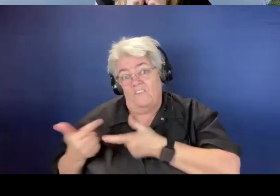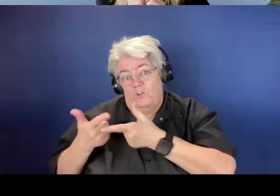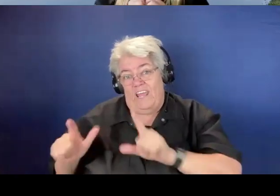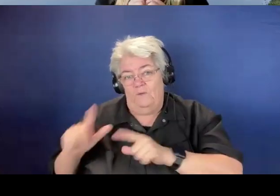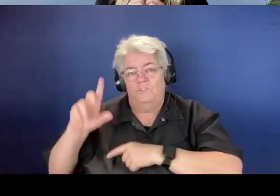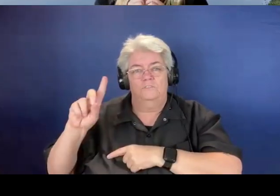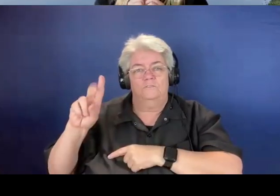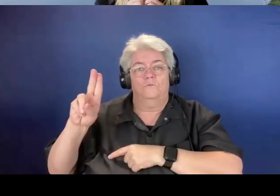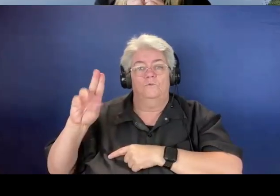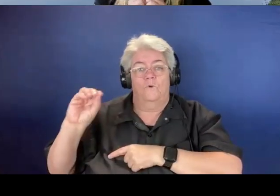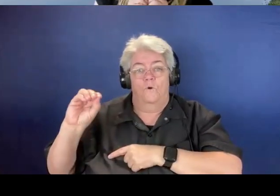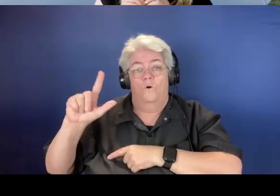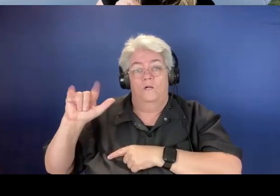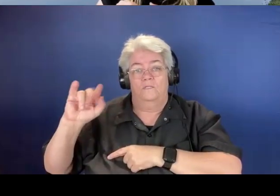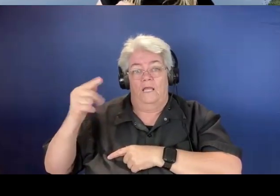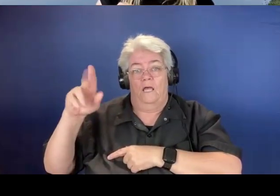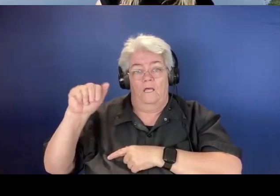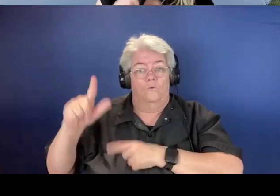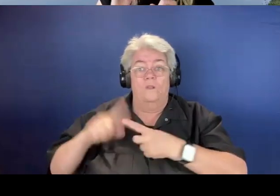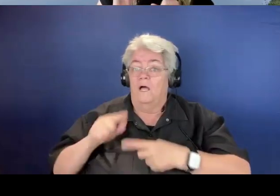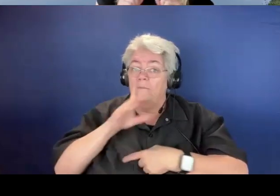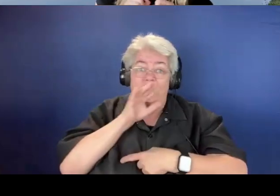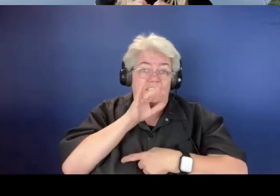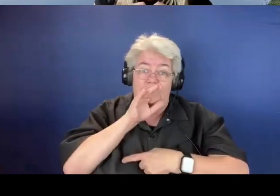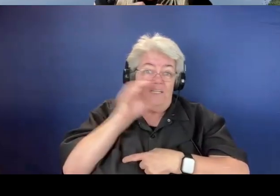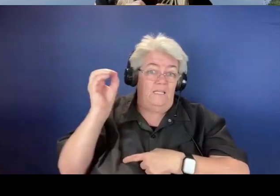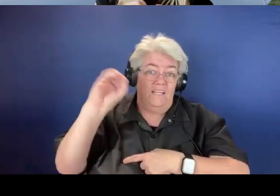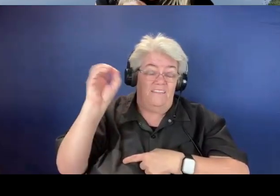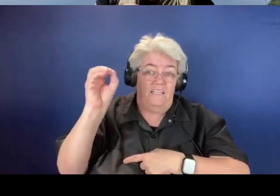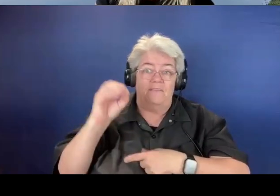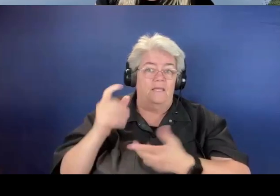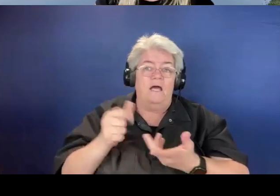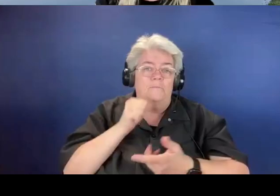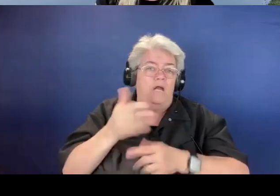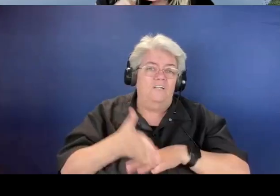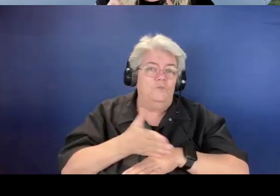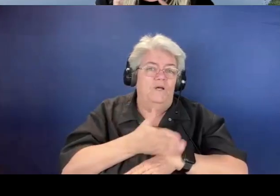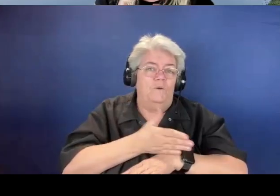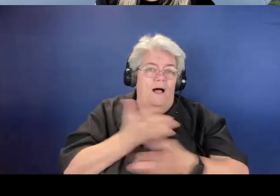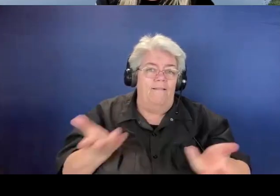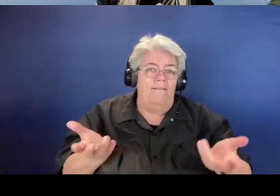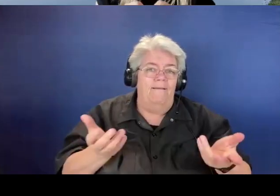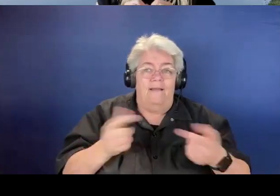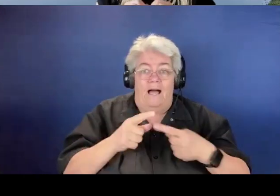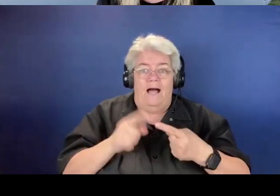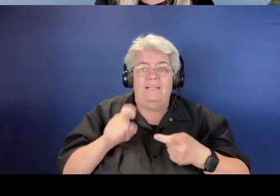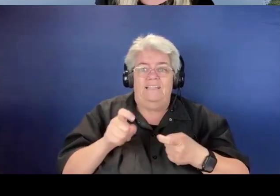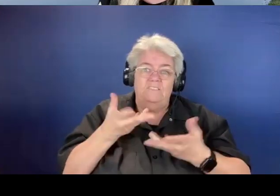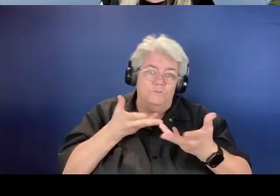I have not been speaking it. I'm not doing very well. I need to find friends that speak this other language that I'm learning.